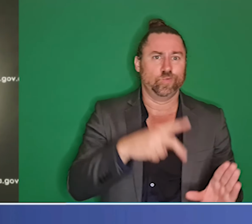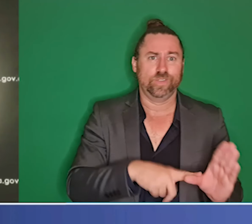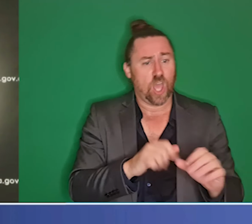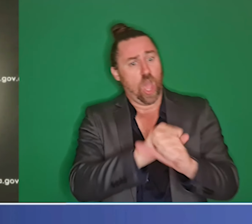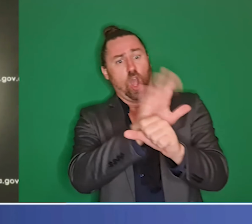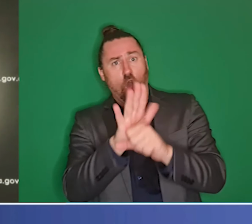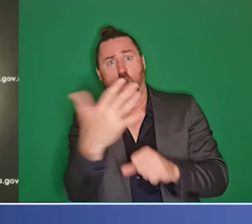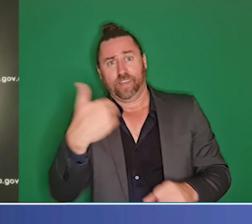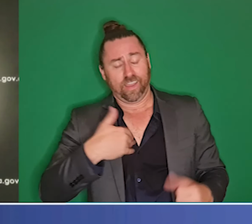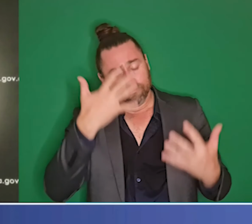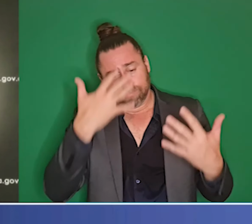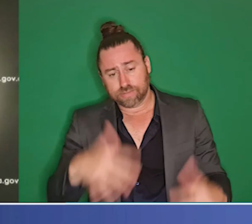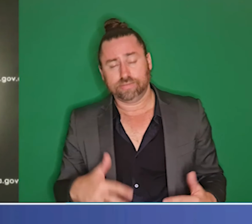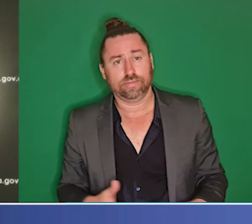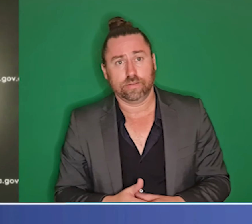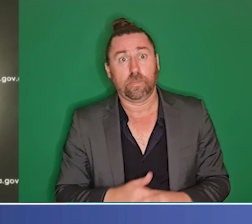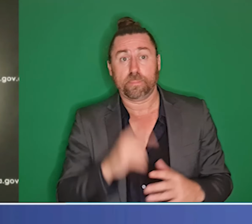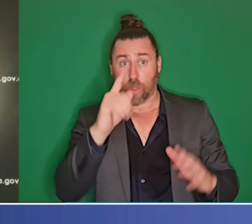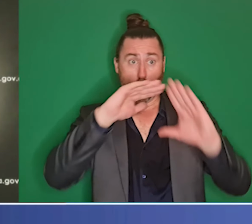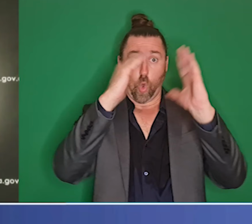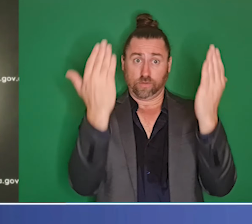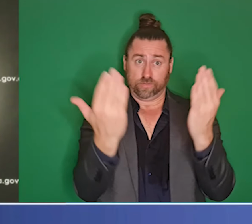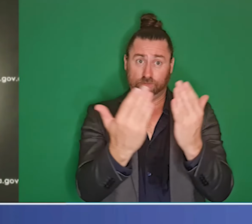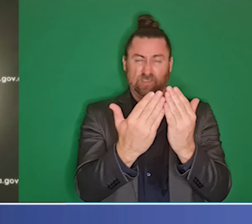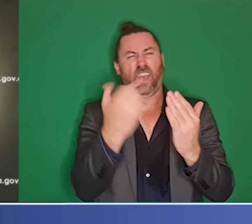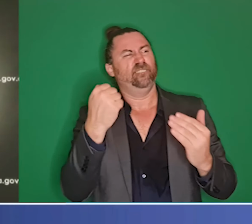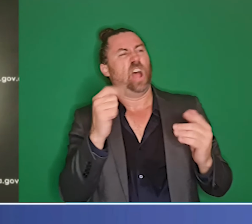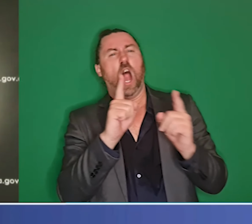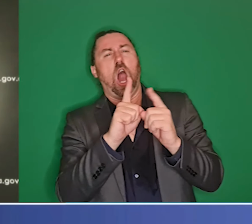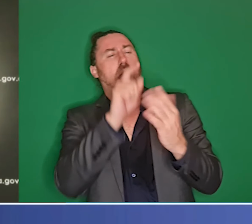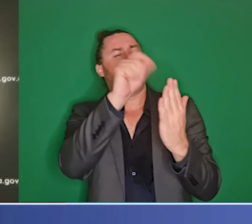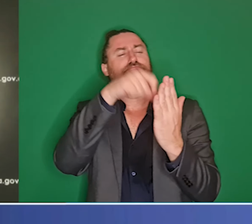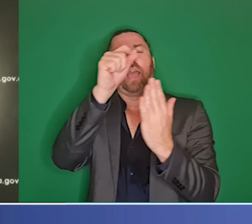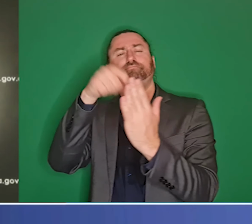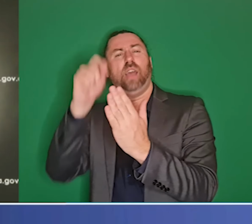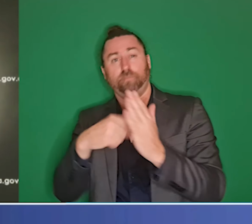We're seeing over 4 million cases officially a day around the world.